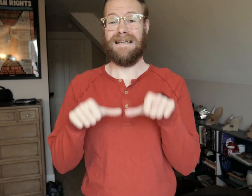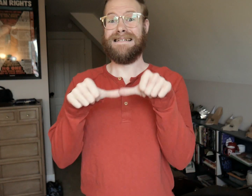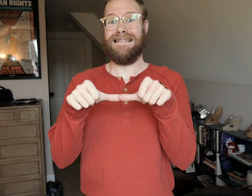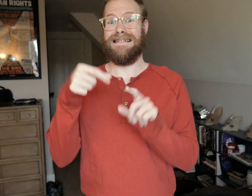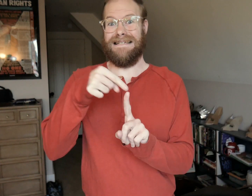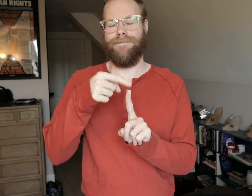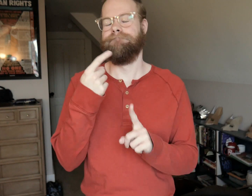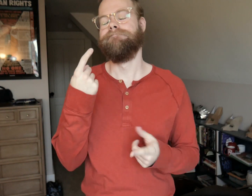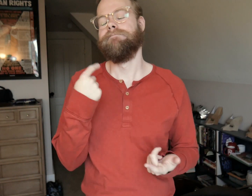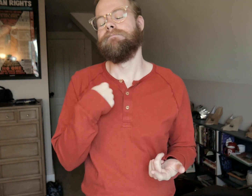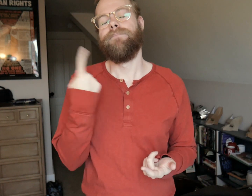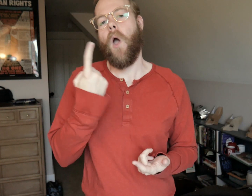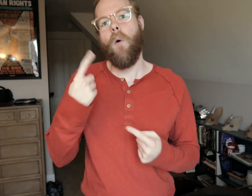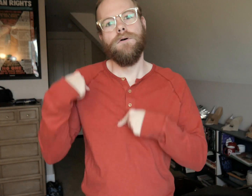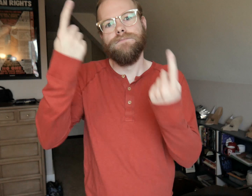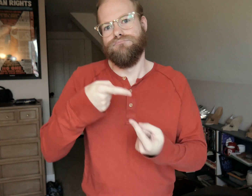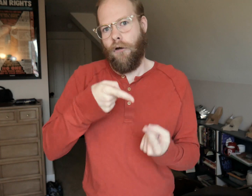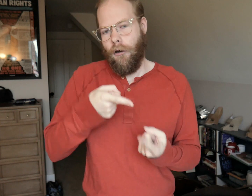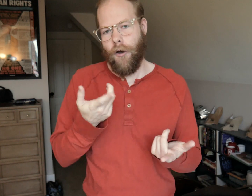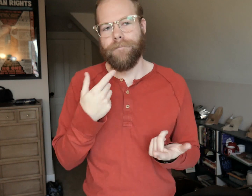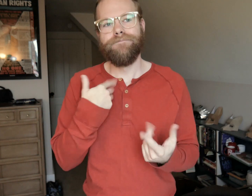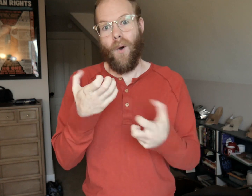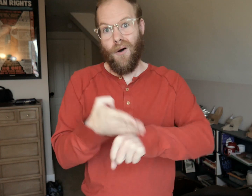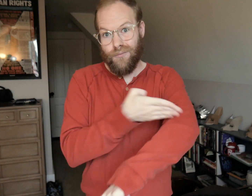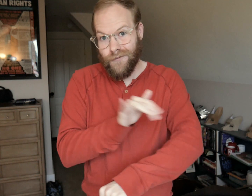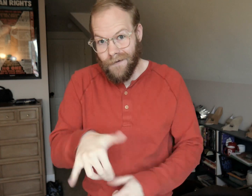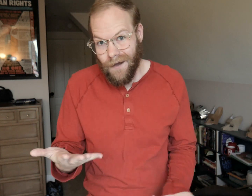Consistency is something I’ve always struggled with, and want to improve.